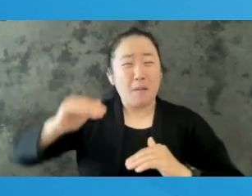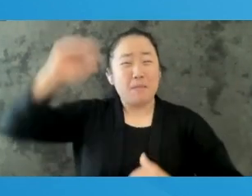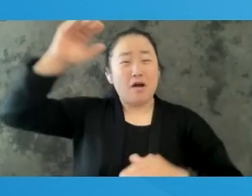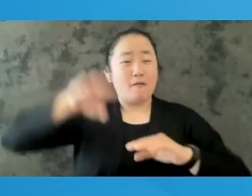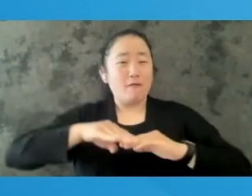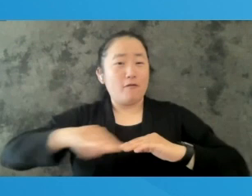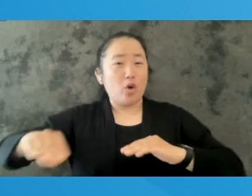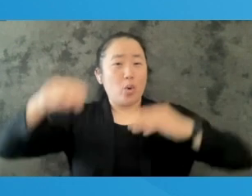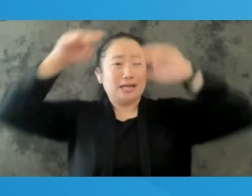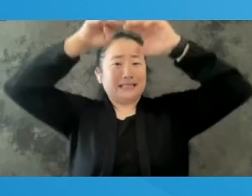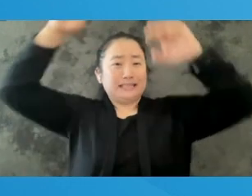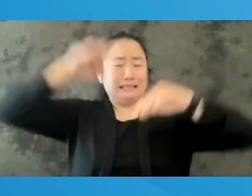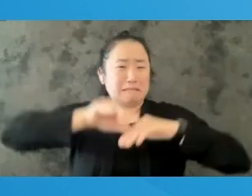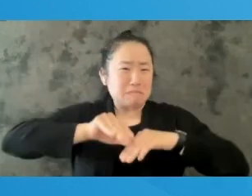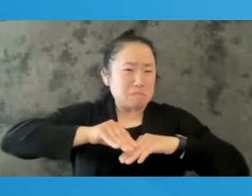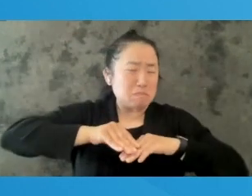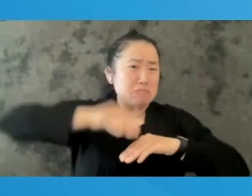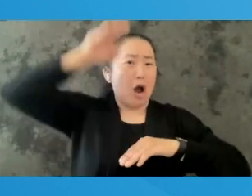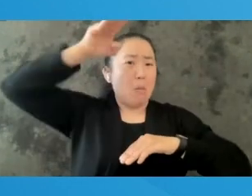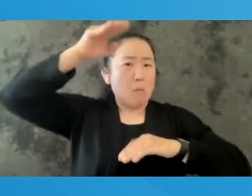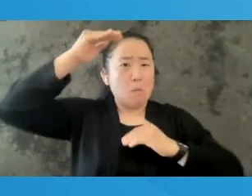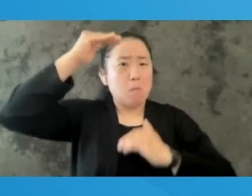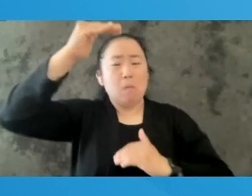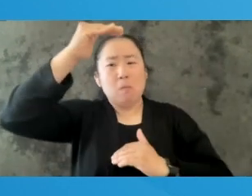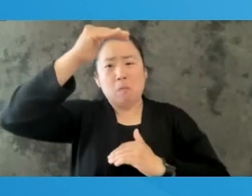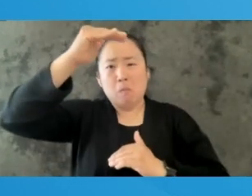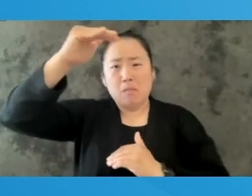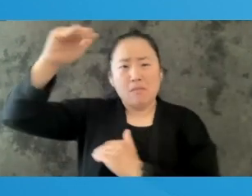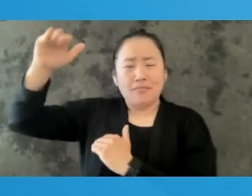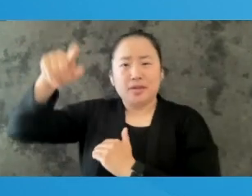This is a really, really special artwork for us.